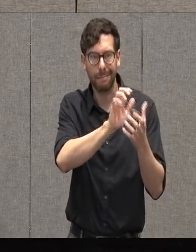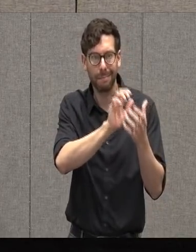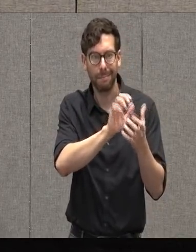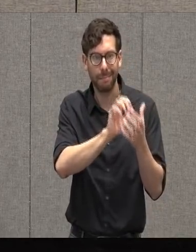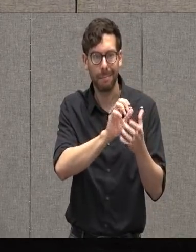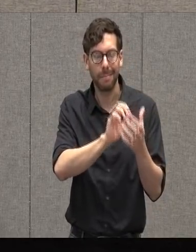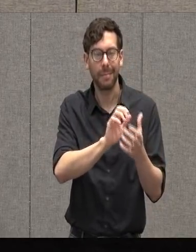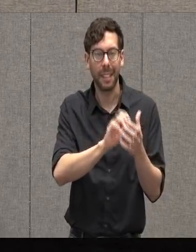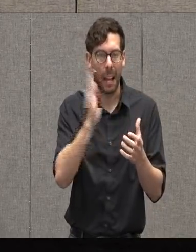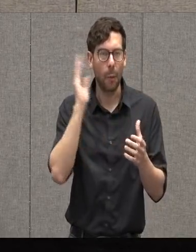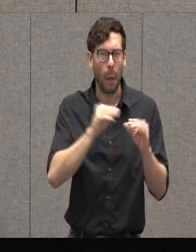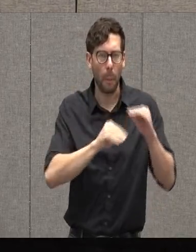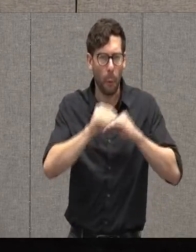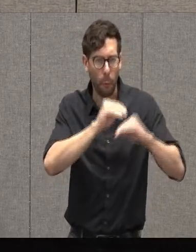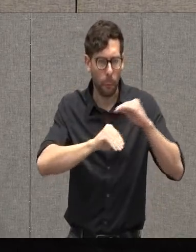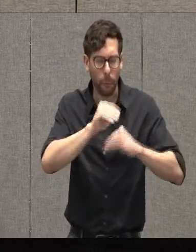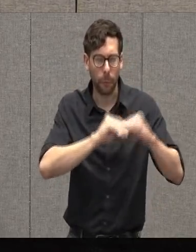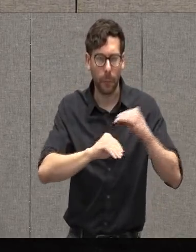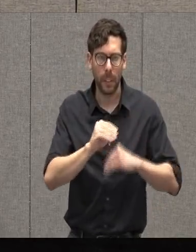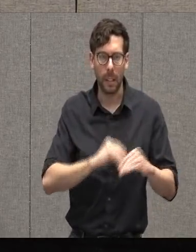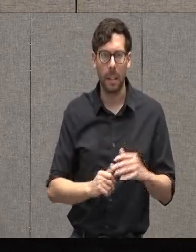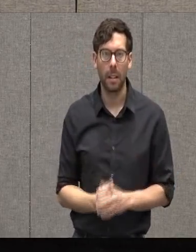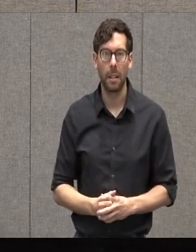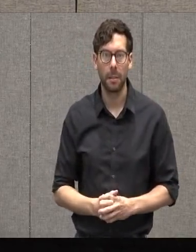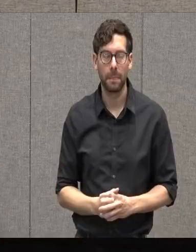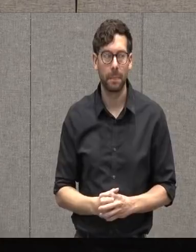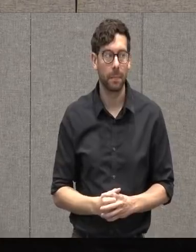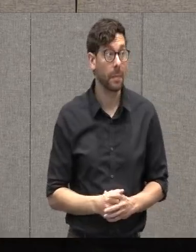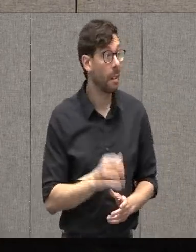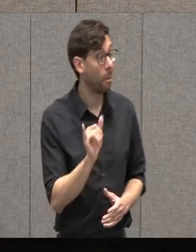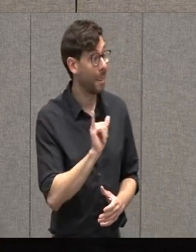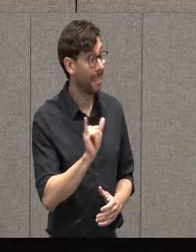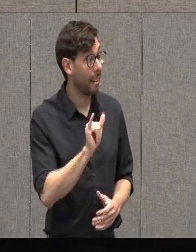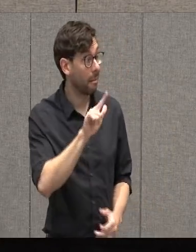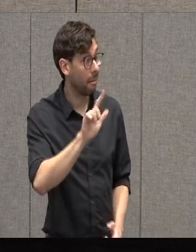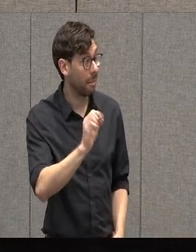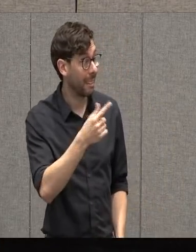Like little Legos. Great idea, yes, definitely.